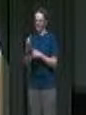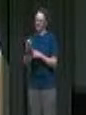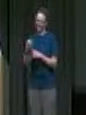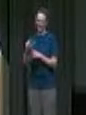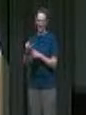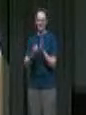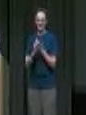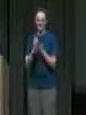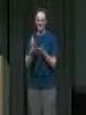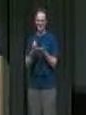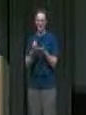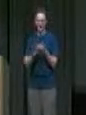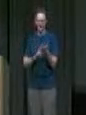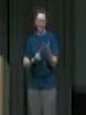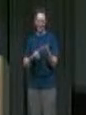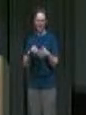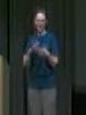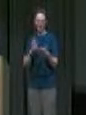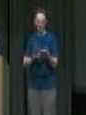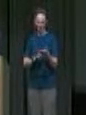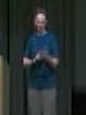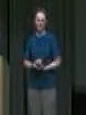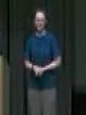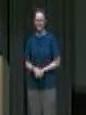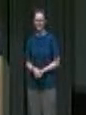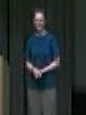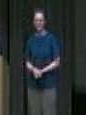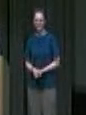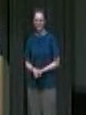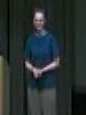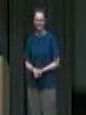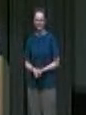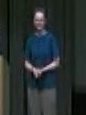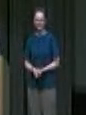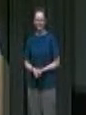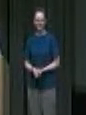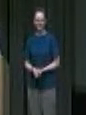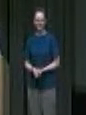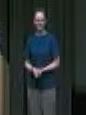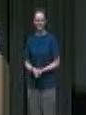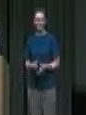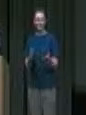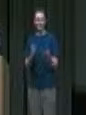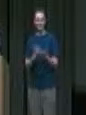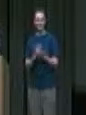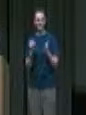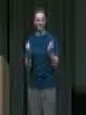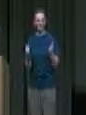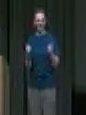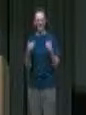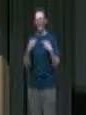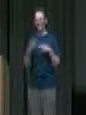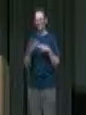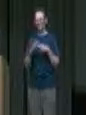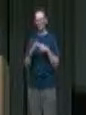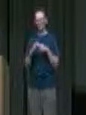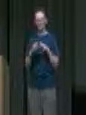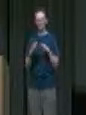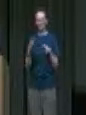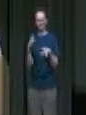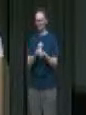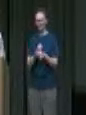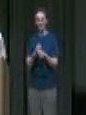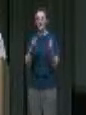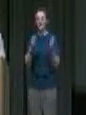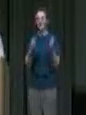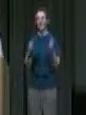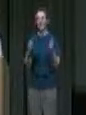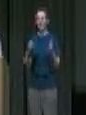contract all right so this is just a brief overview of uh the topics that um I'll be covering